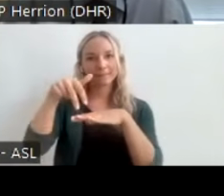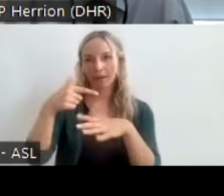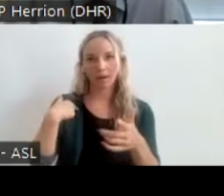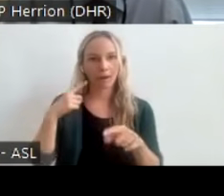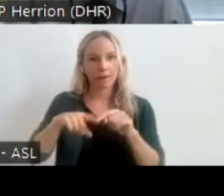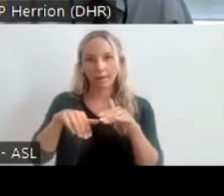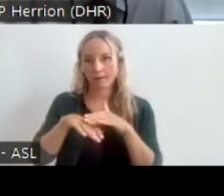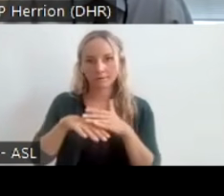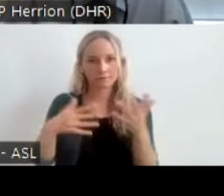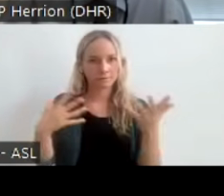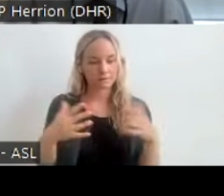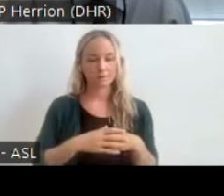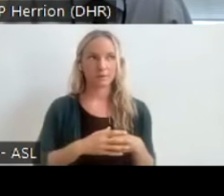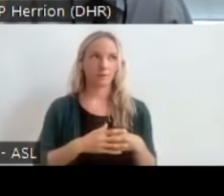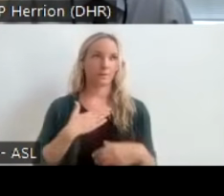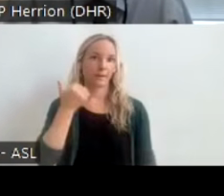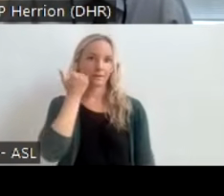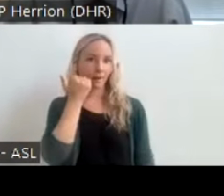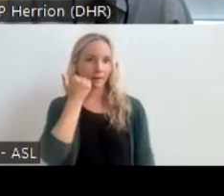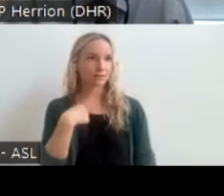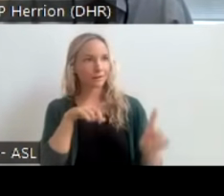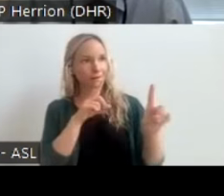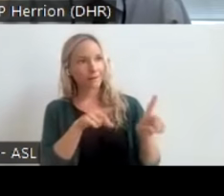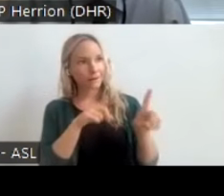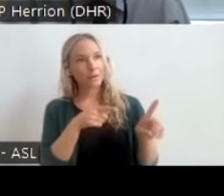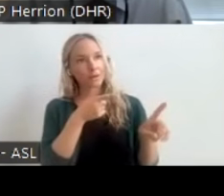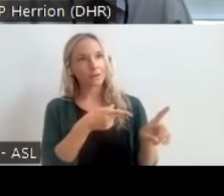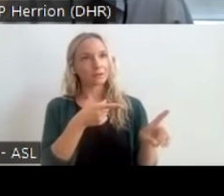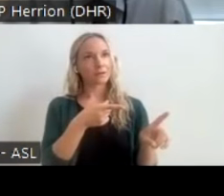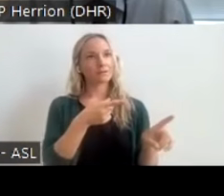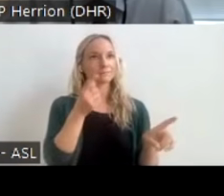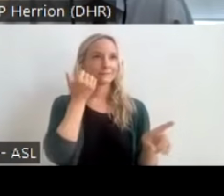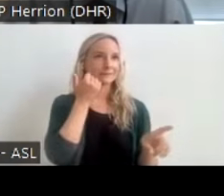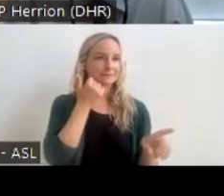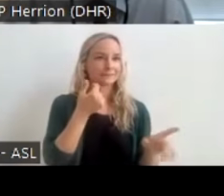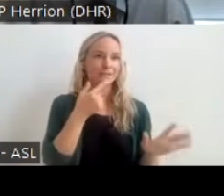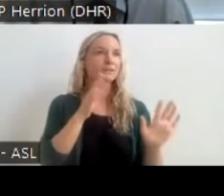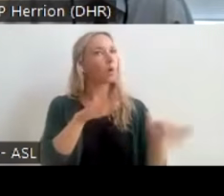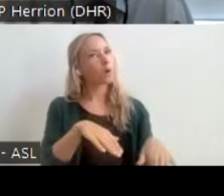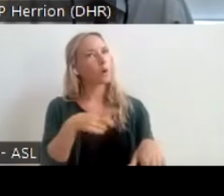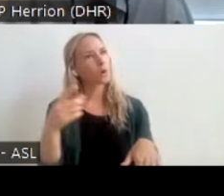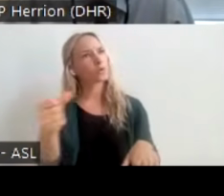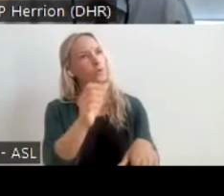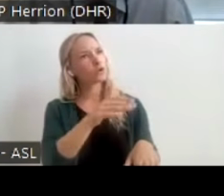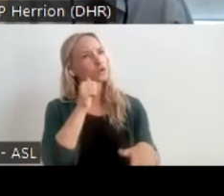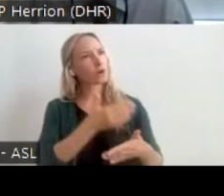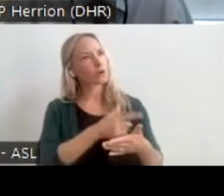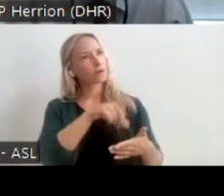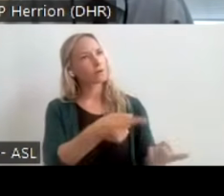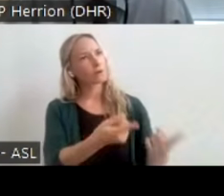so that he doesn't have to provide a sign language interpreter, What do we do about those things? Well, you can file a complaint with our agency to investigate these